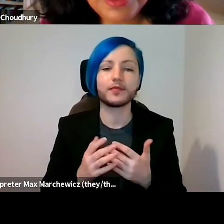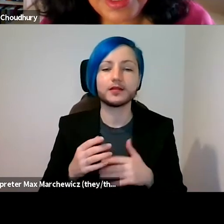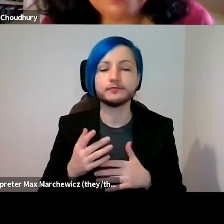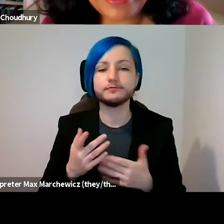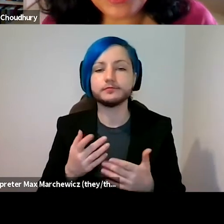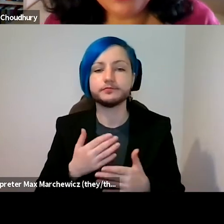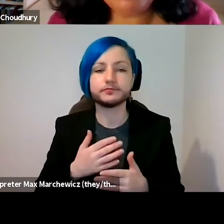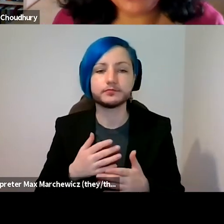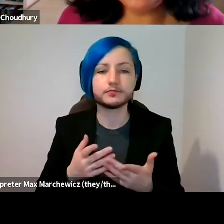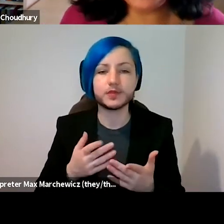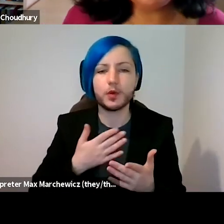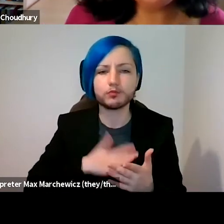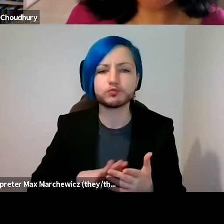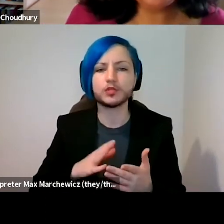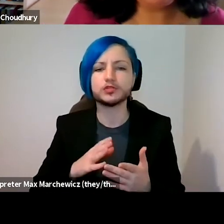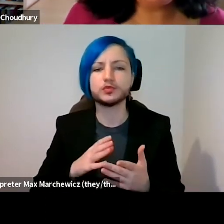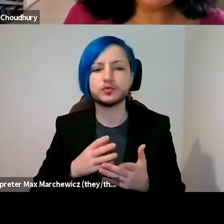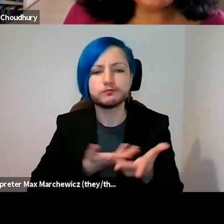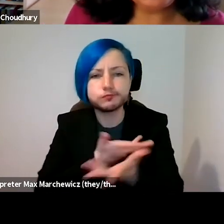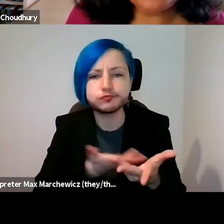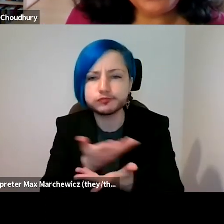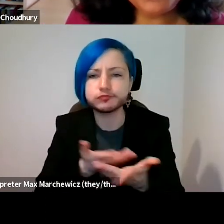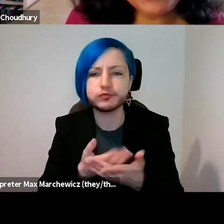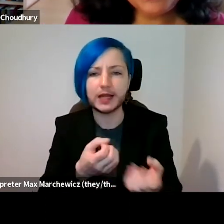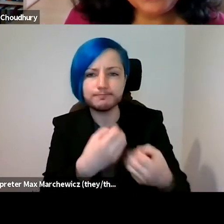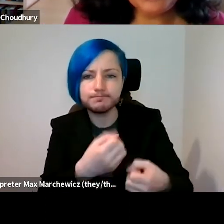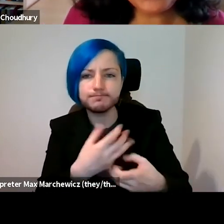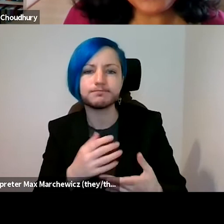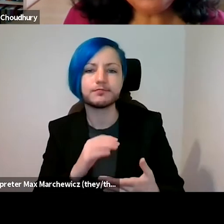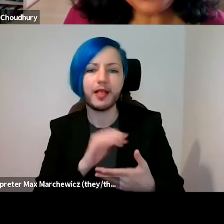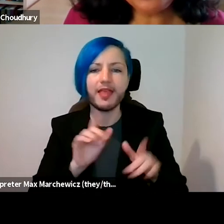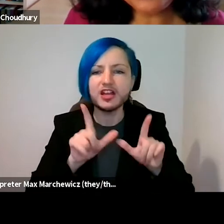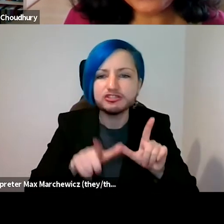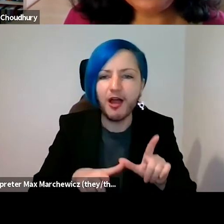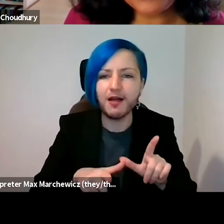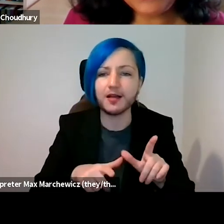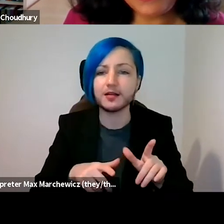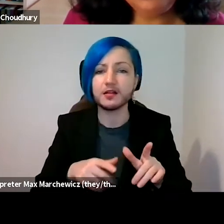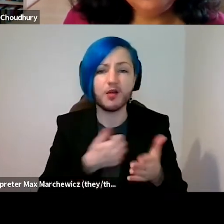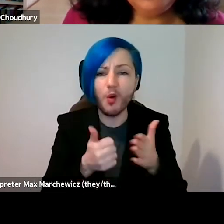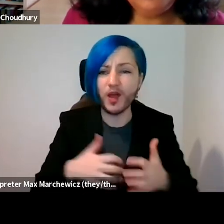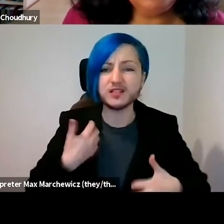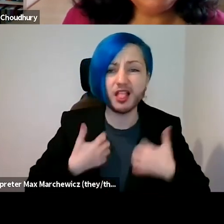eat Tiffing, and vent all their pagan jargon when one does not want to hear it, and now that I want a touch of their slang, lo!